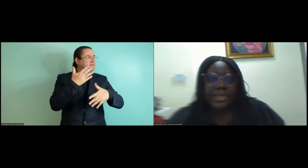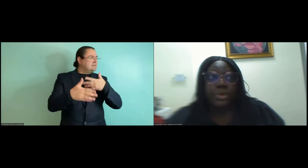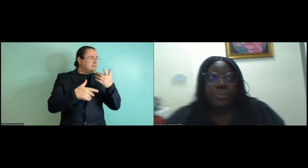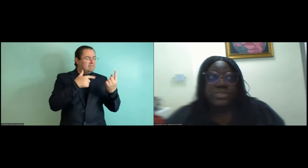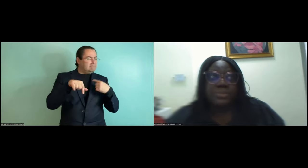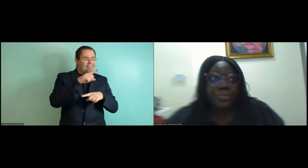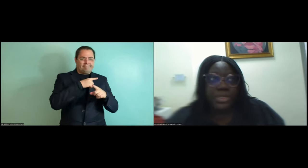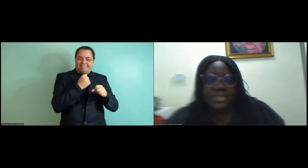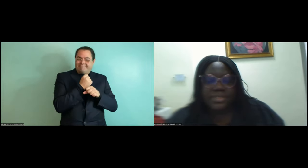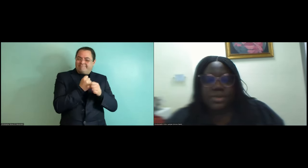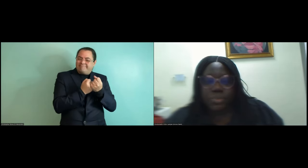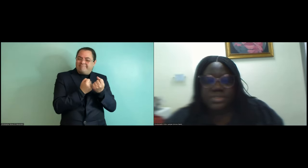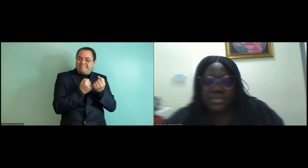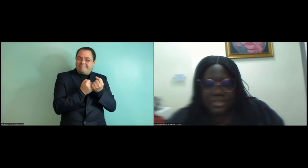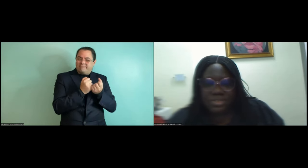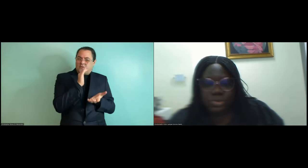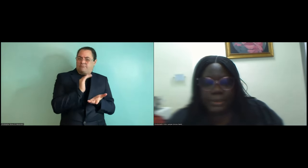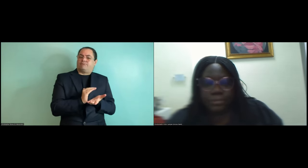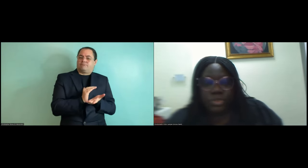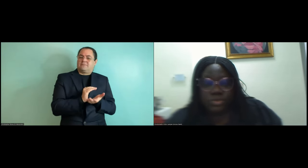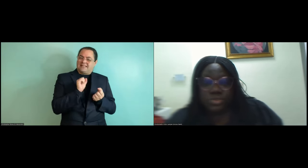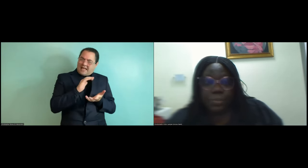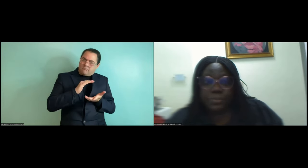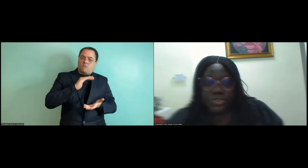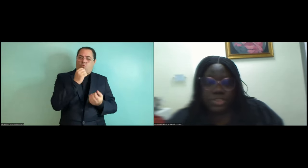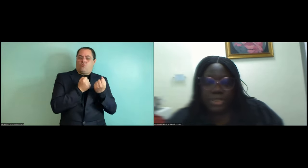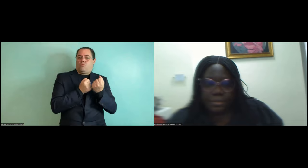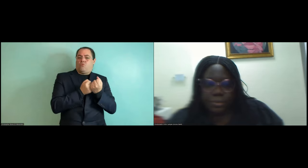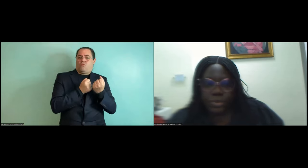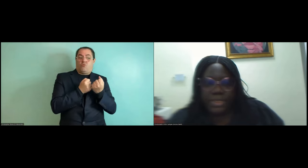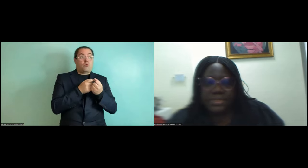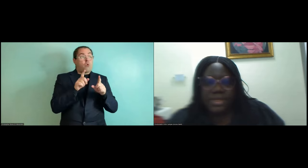are not putting in place, what is necessary to support potential employees.